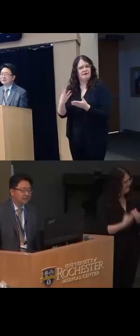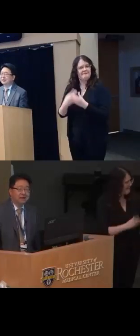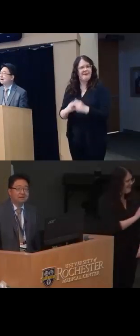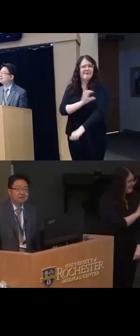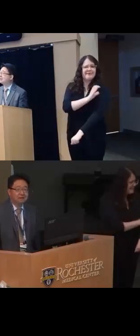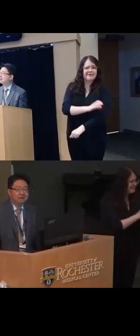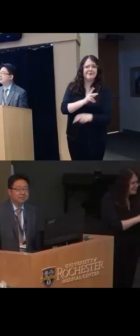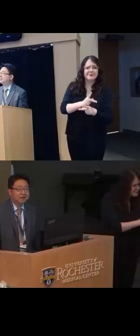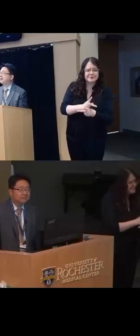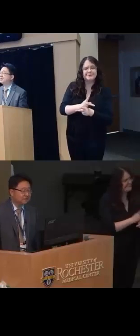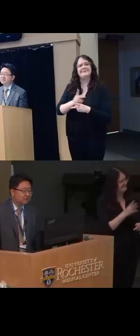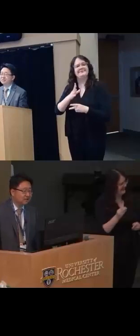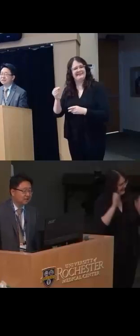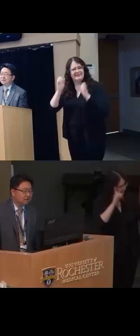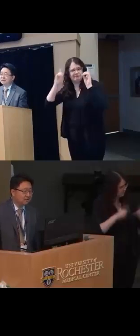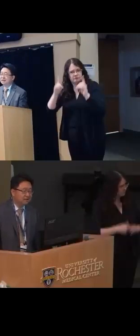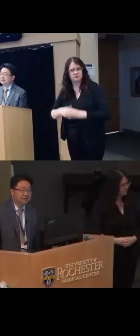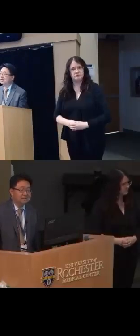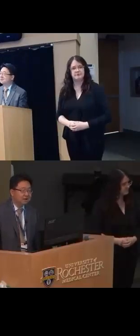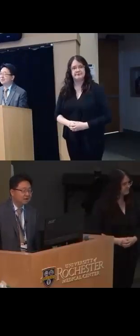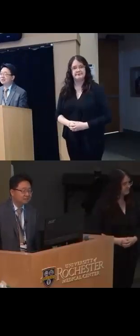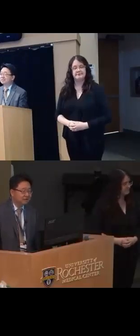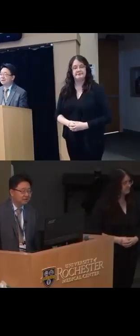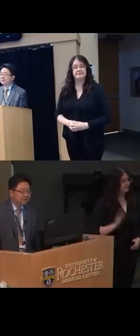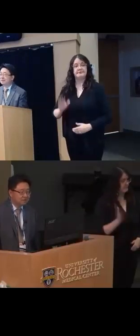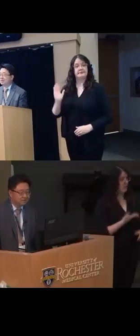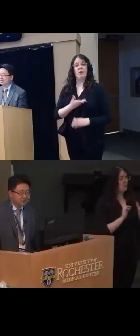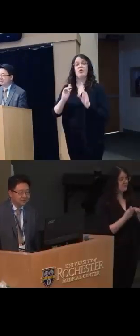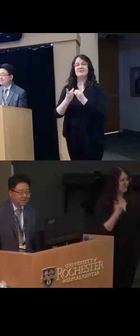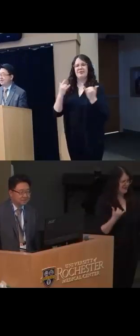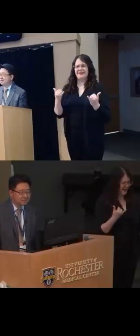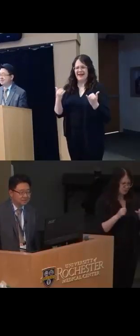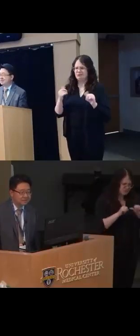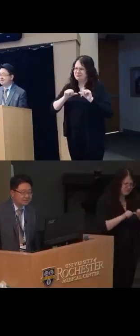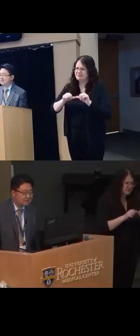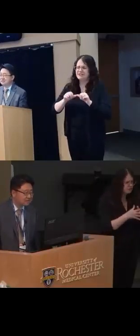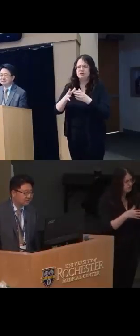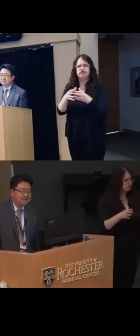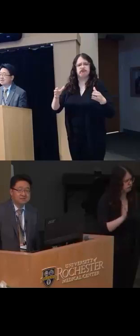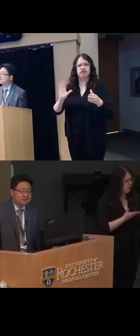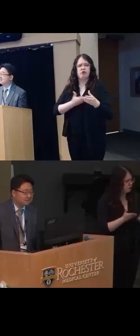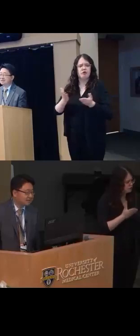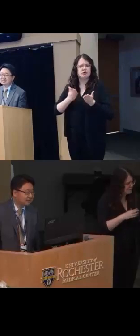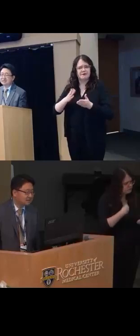and our department today is marked by continued expansion of services and research success